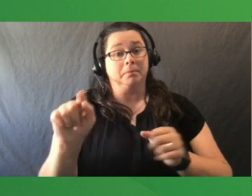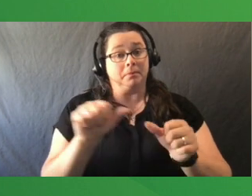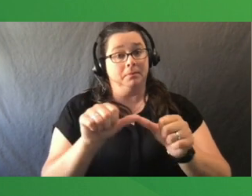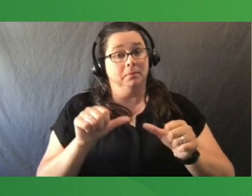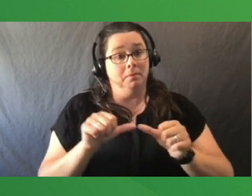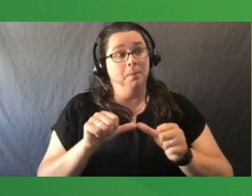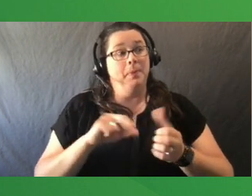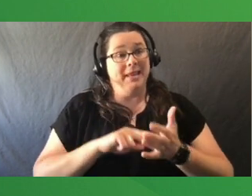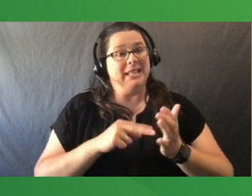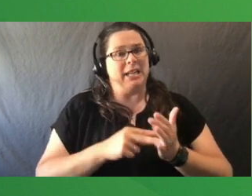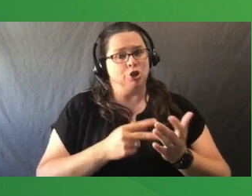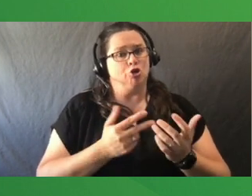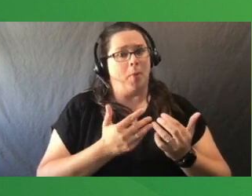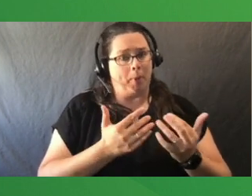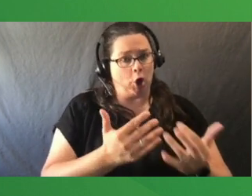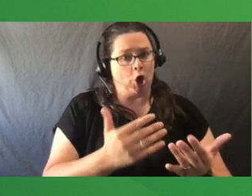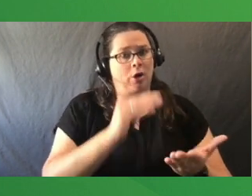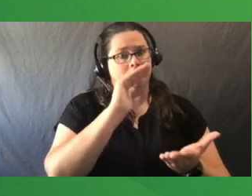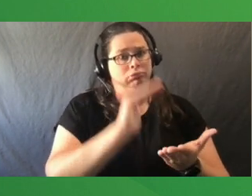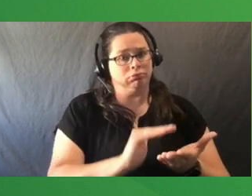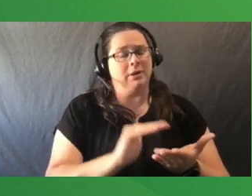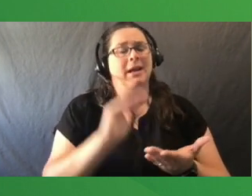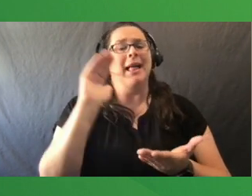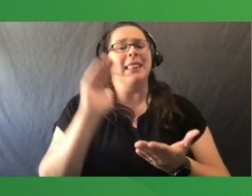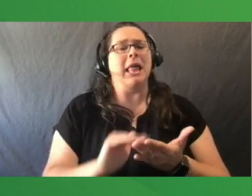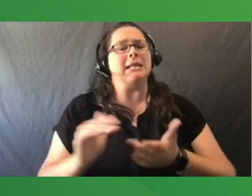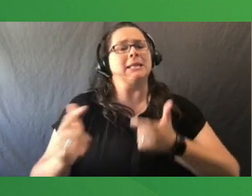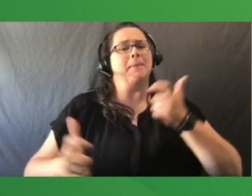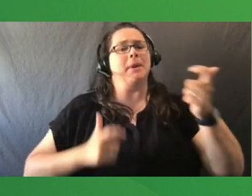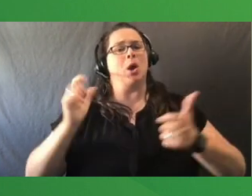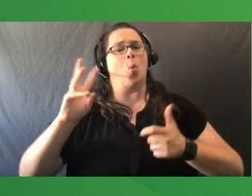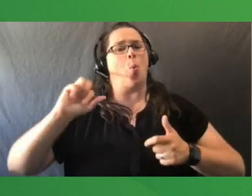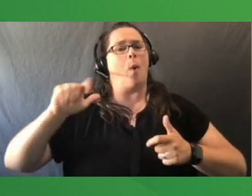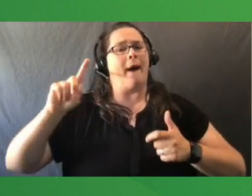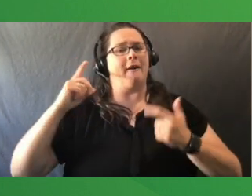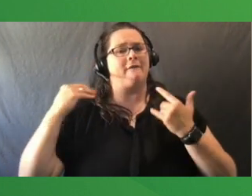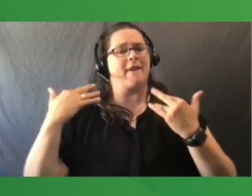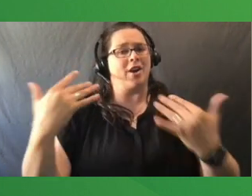burns are having less big wildfires because there's less fuel available.